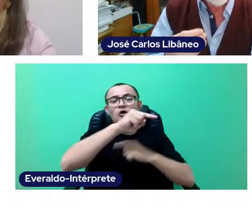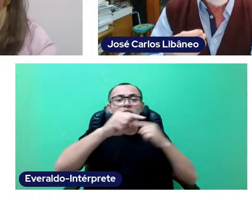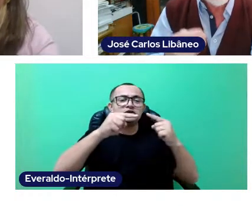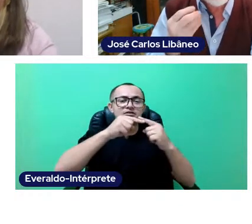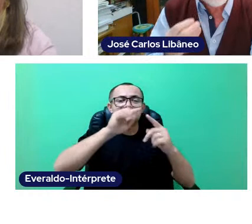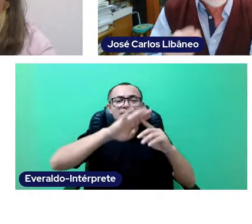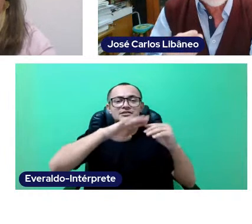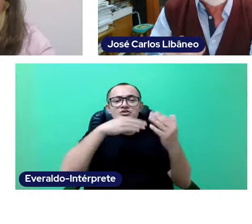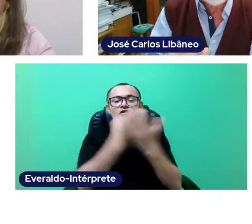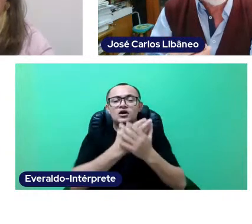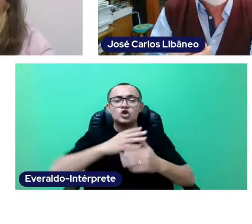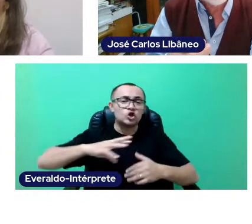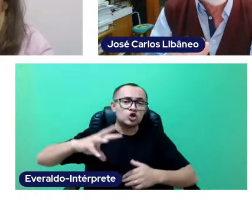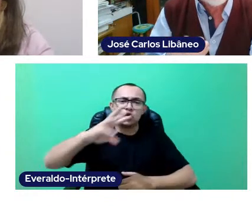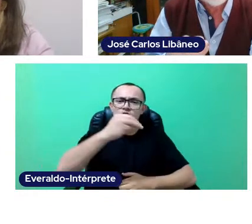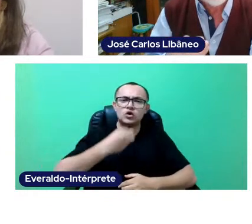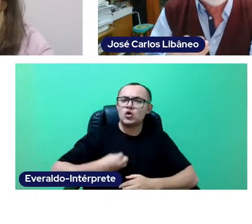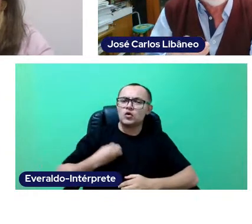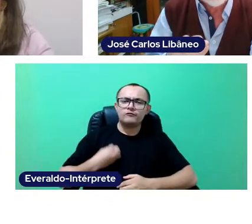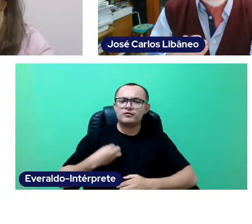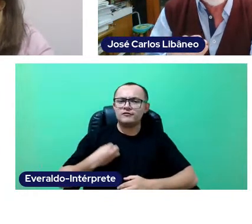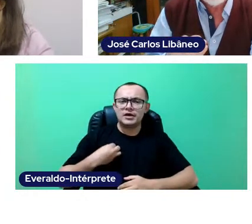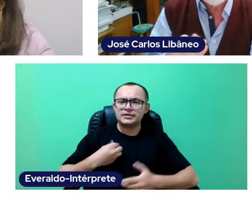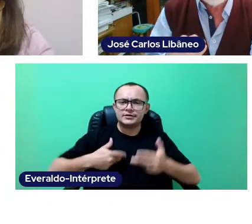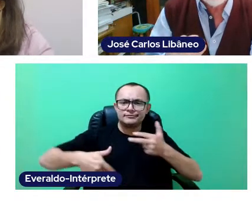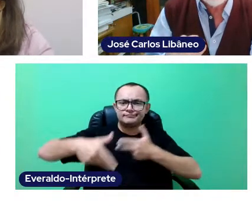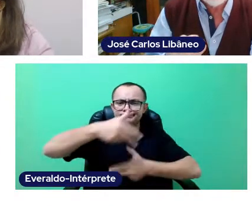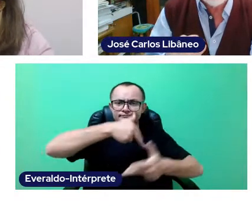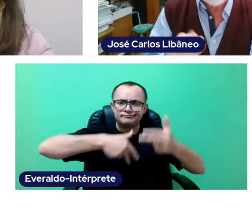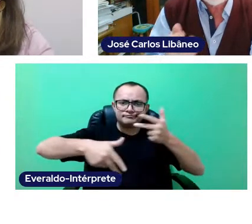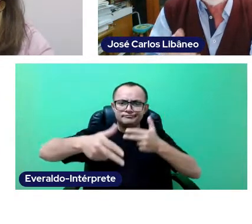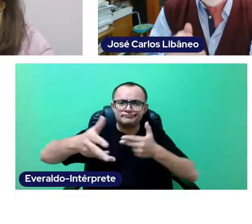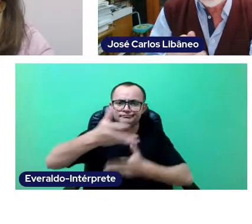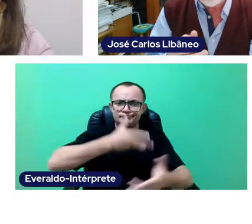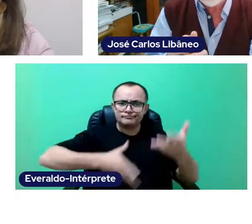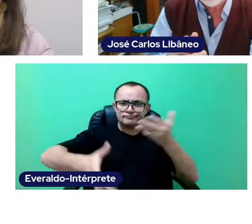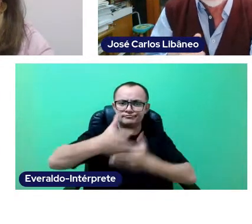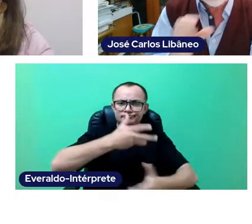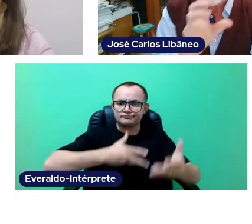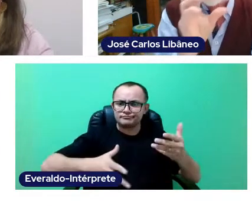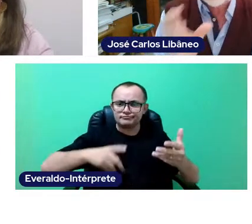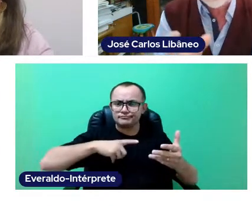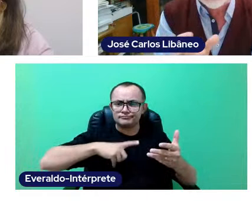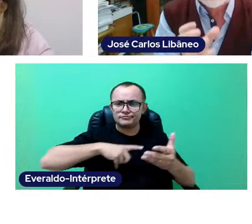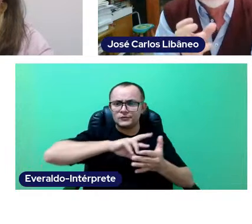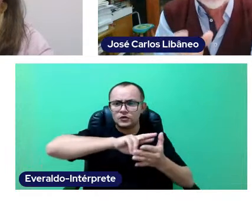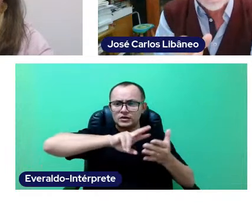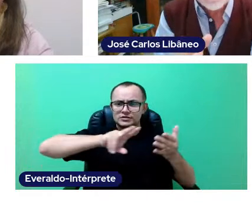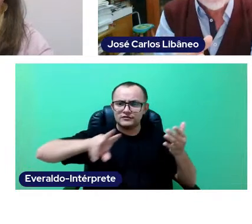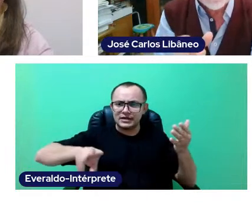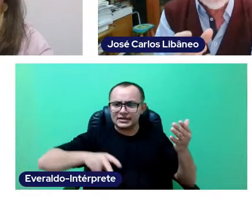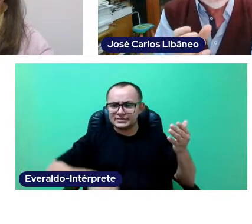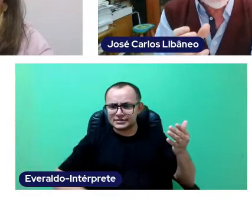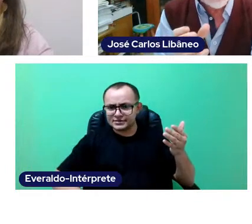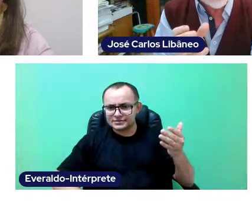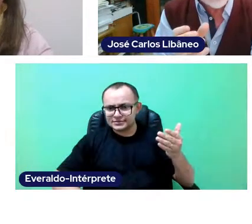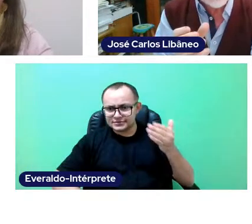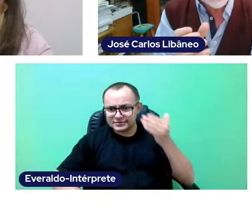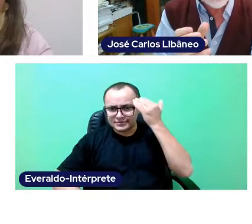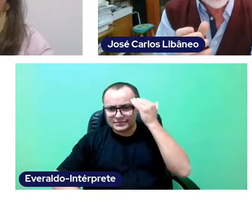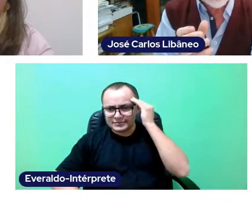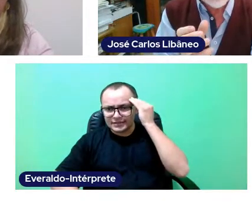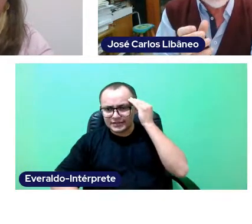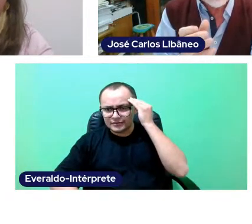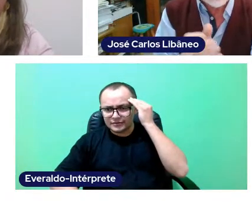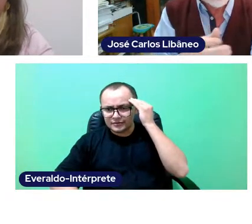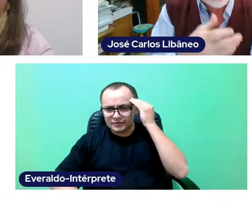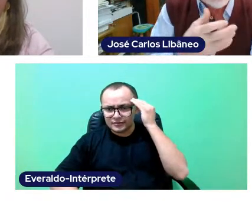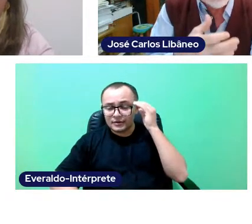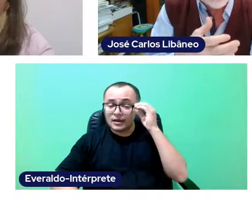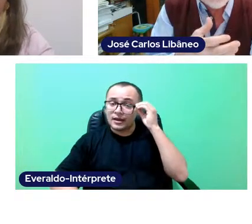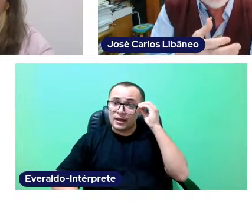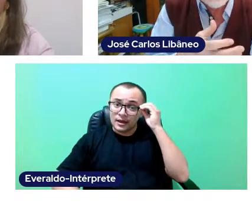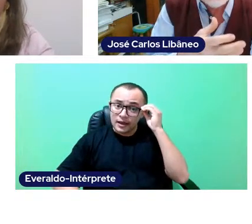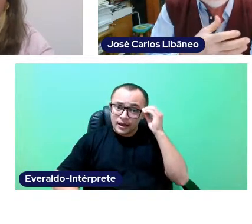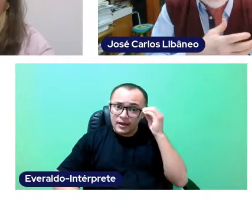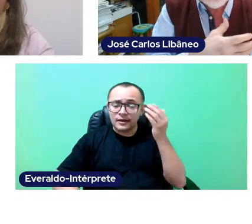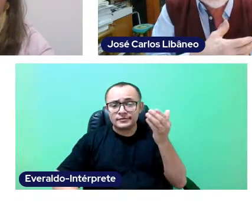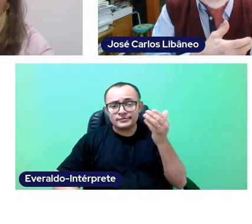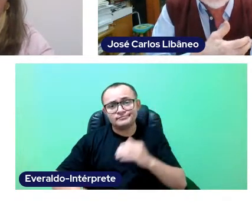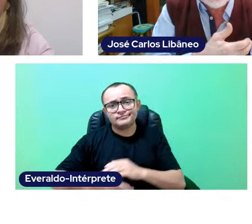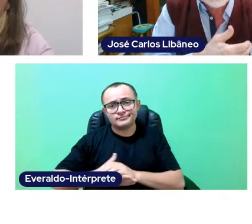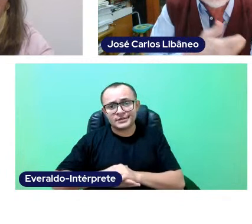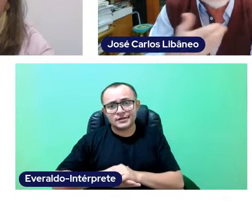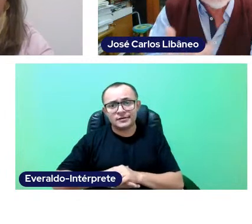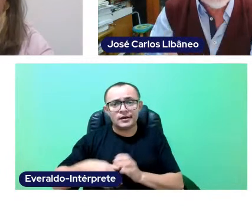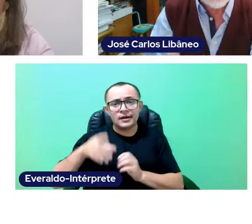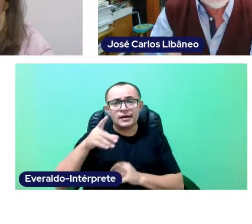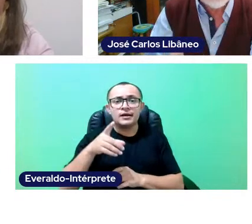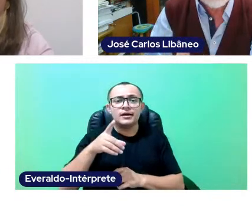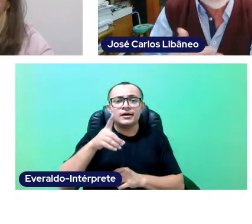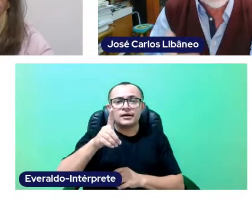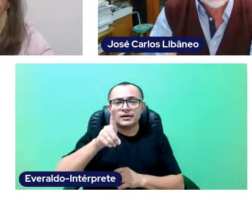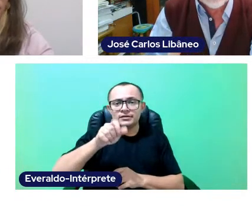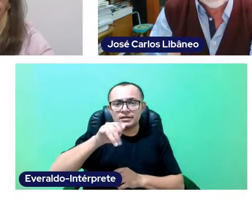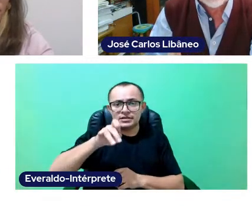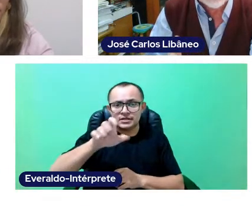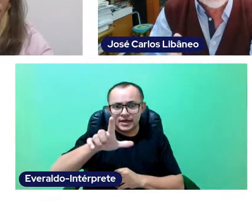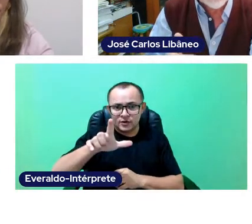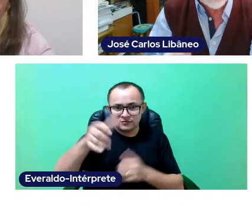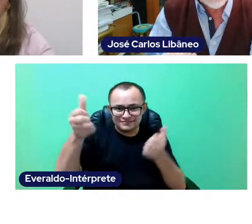That is to say, coexist with others, coexist with the differences. This is a general principle and as Daniel has said a lot of times,